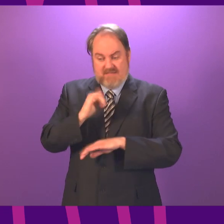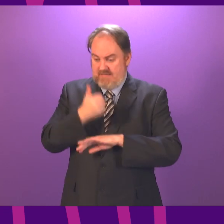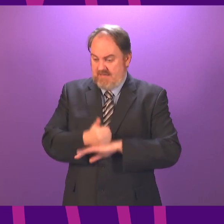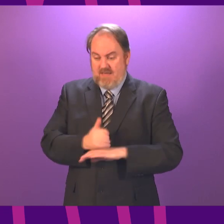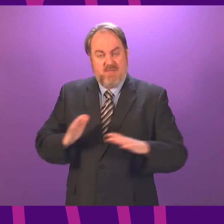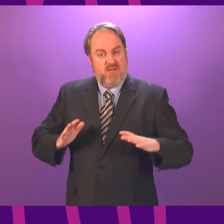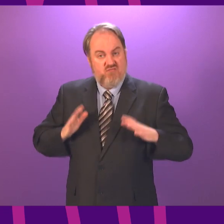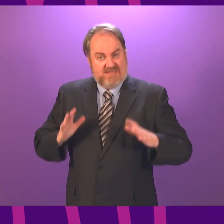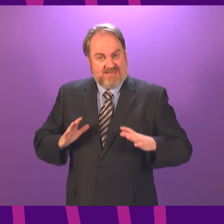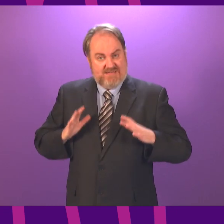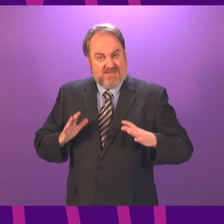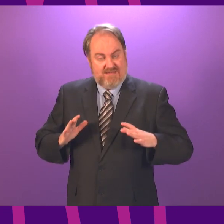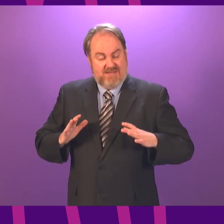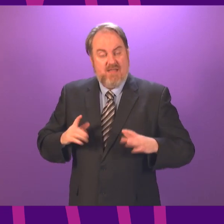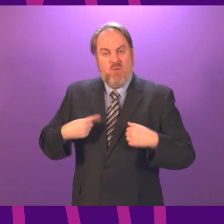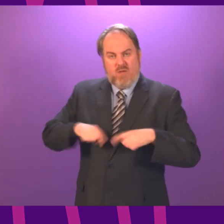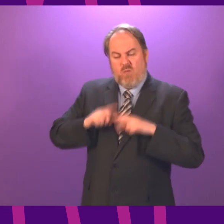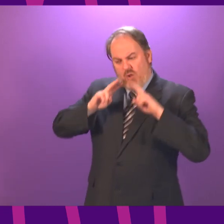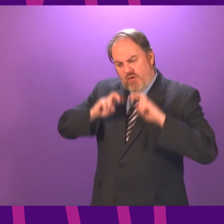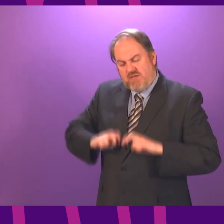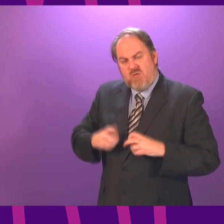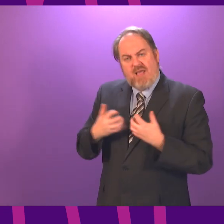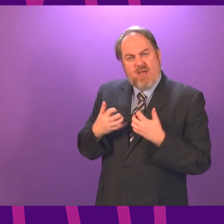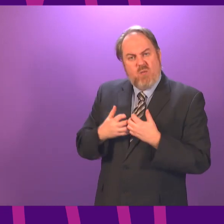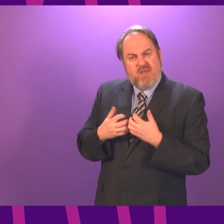and we will, of course, continue to look at how we can extend and expand that.